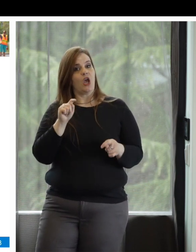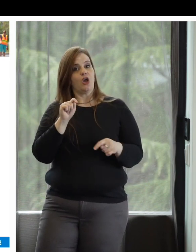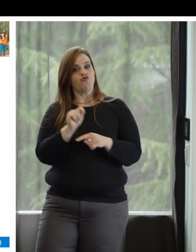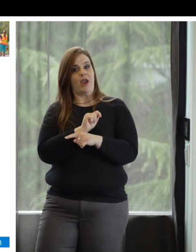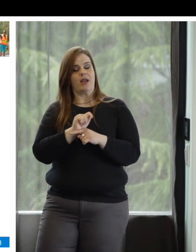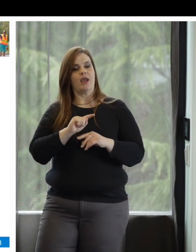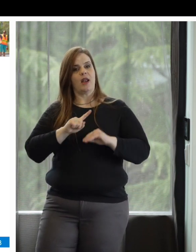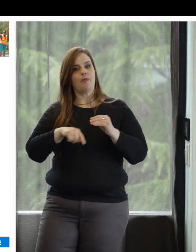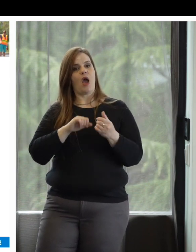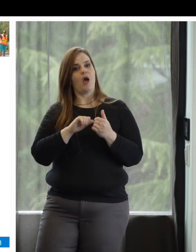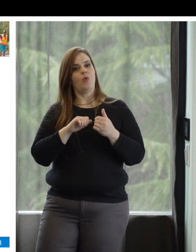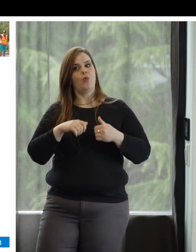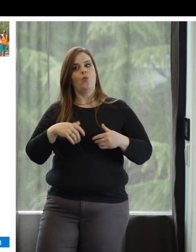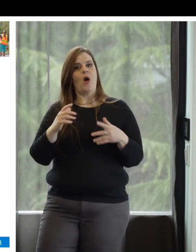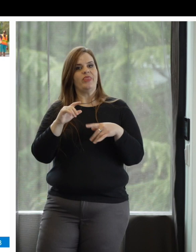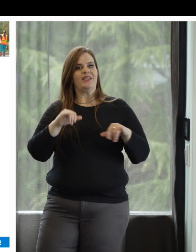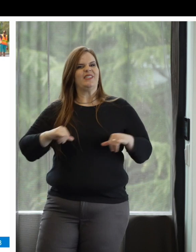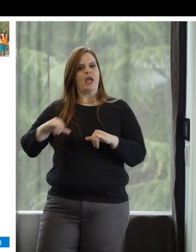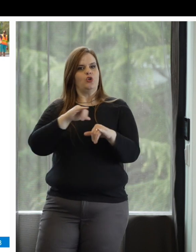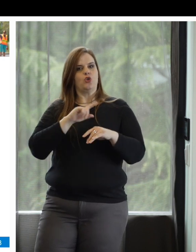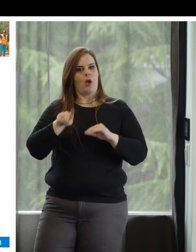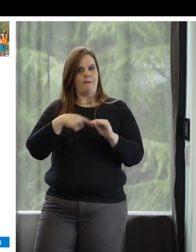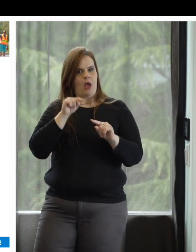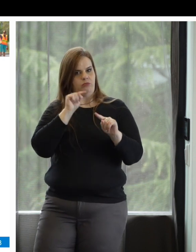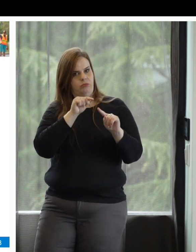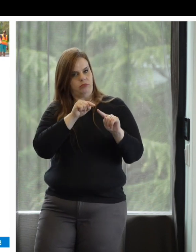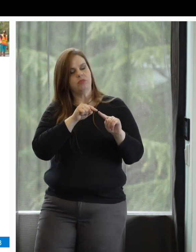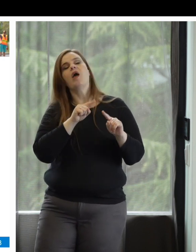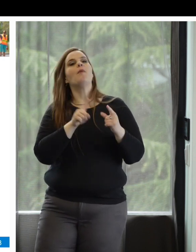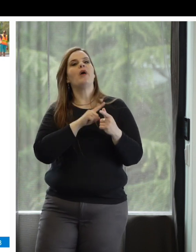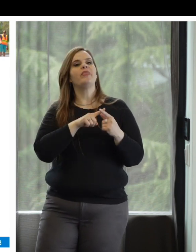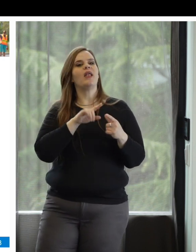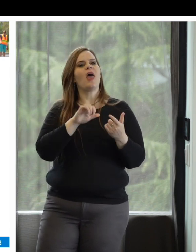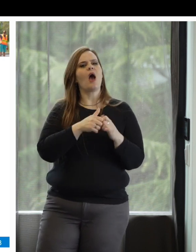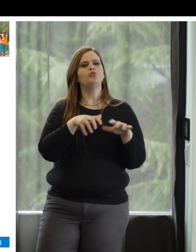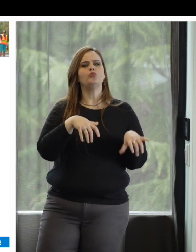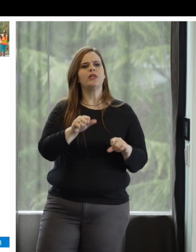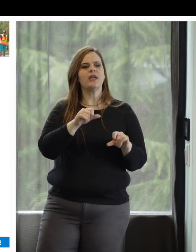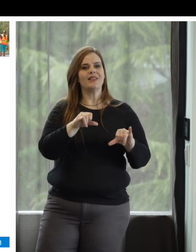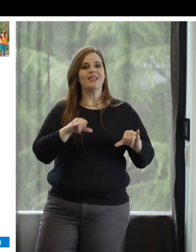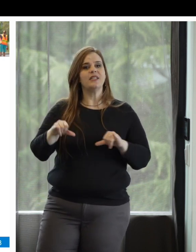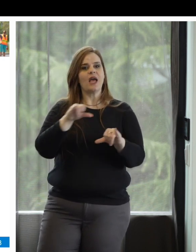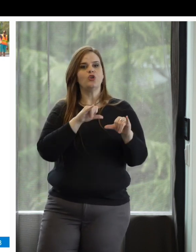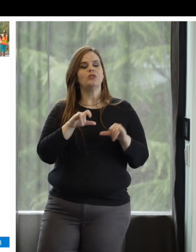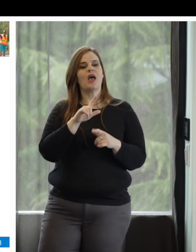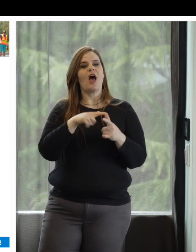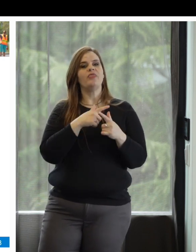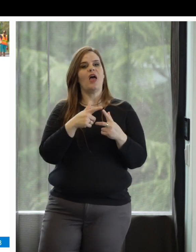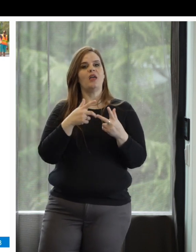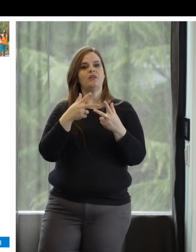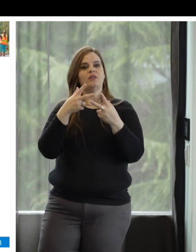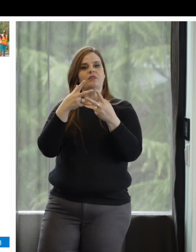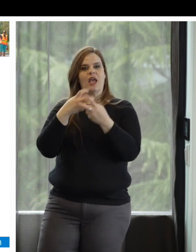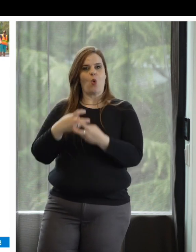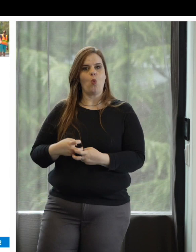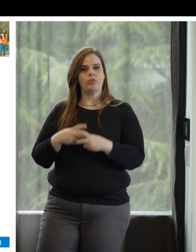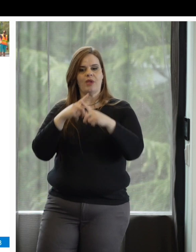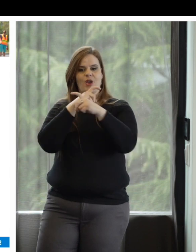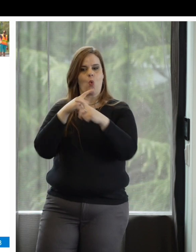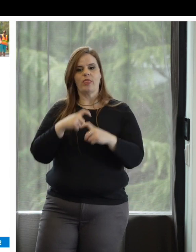standards are about but how to take those standards and encode them with real information and what are the